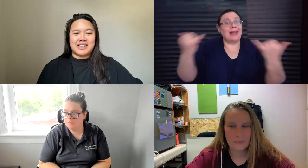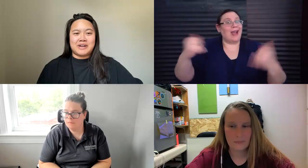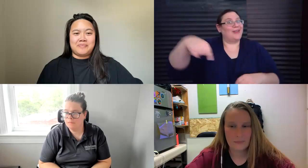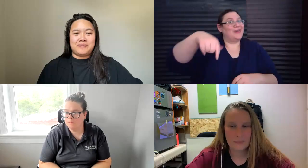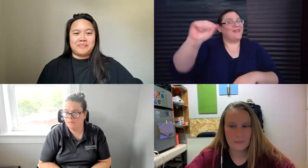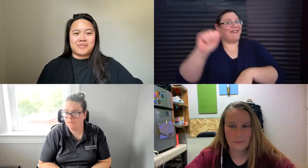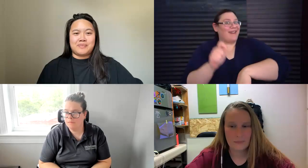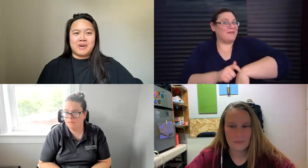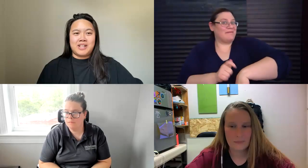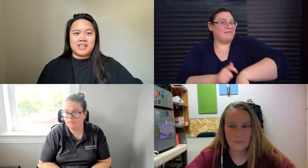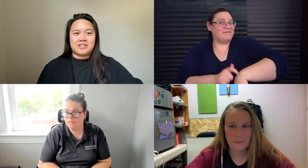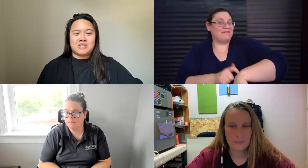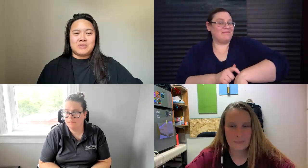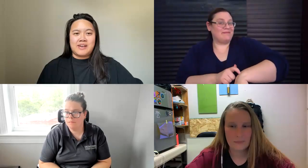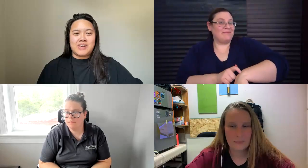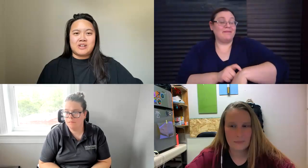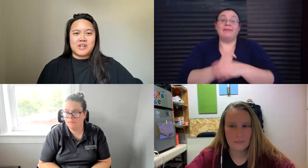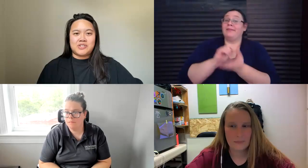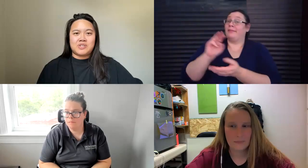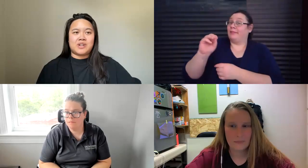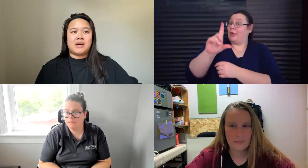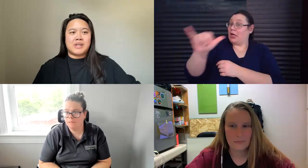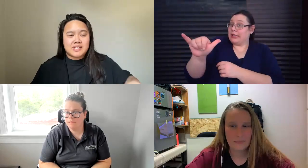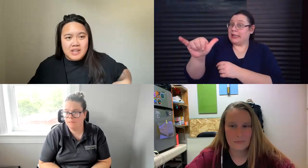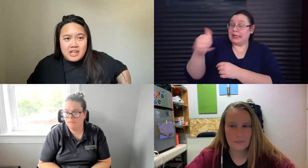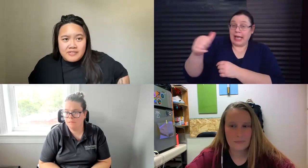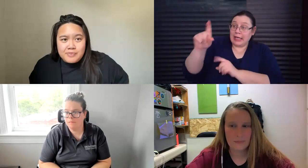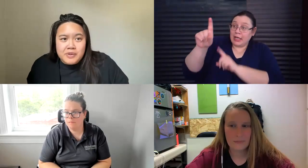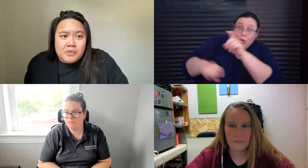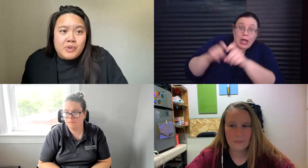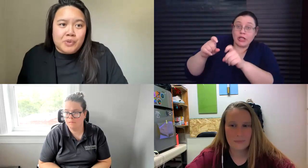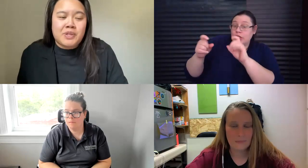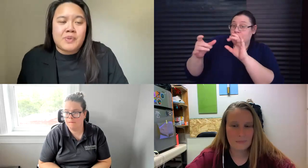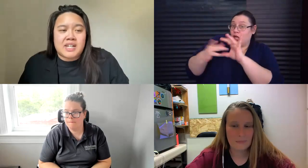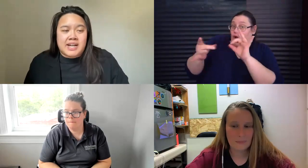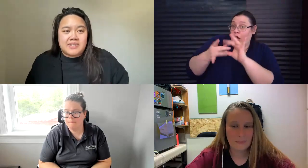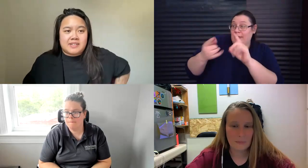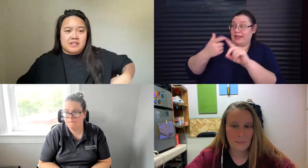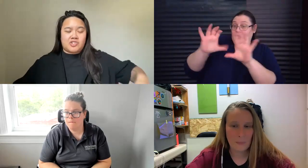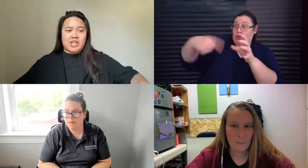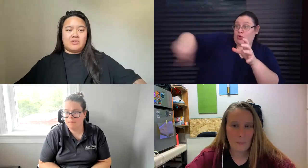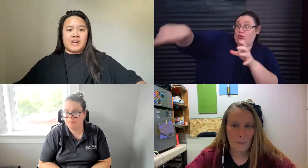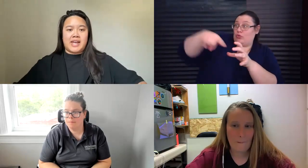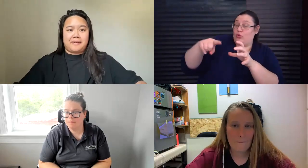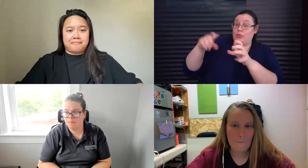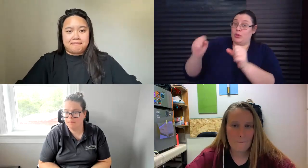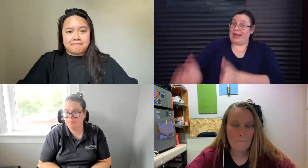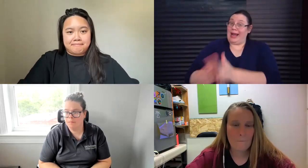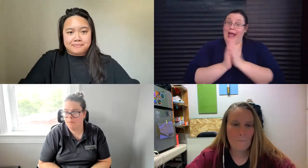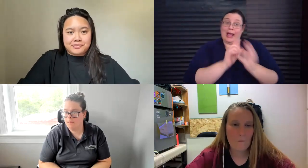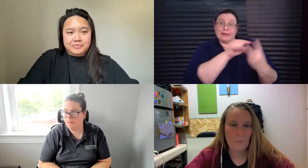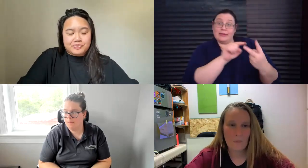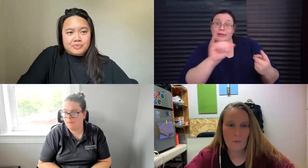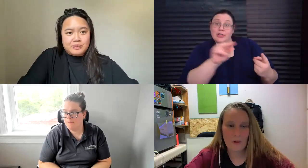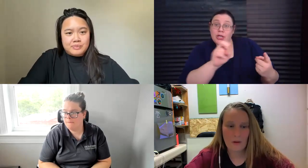Molly, do you have any questions or comments from the group that we can ask Jane and Renee?